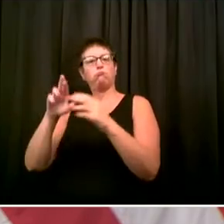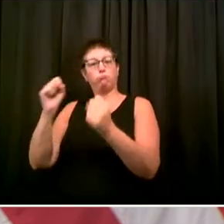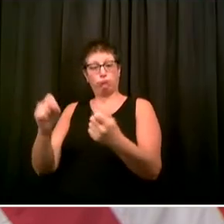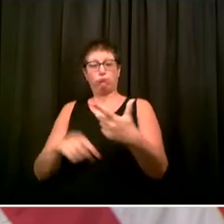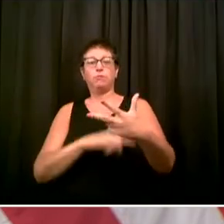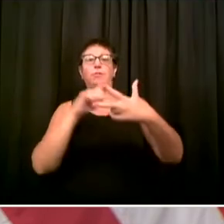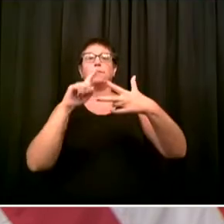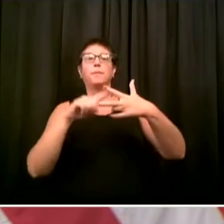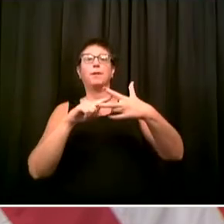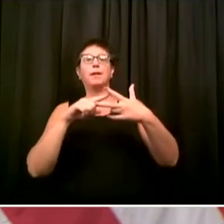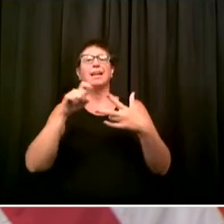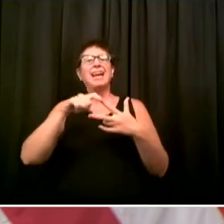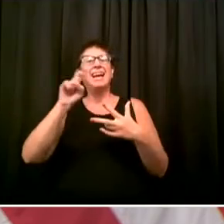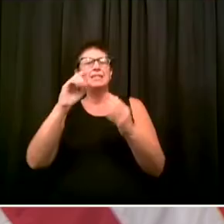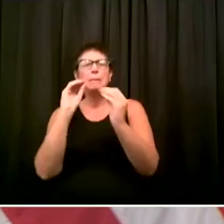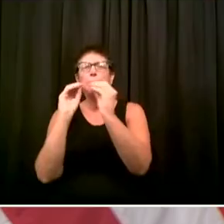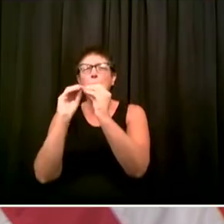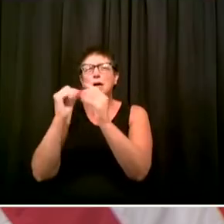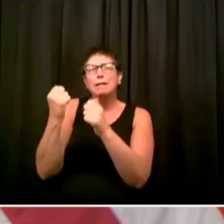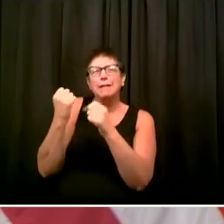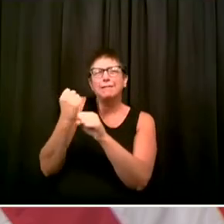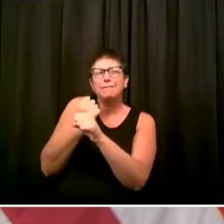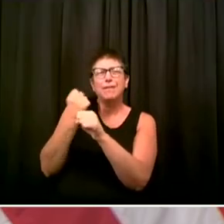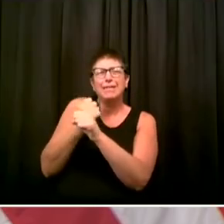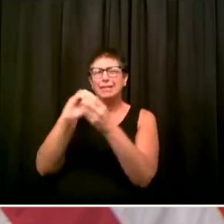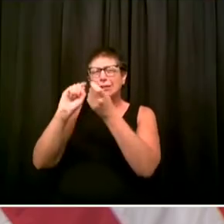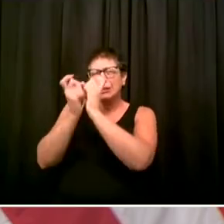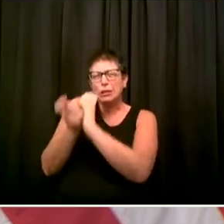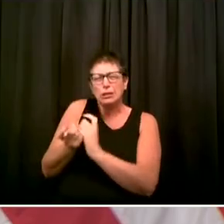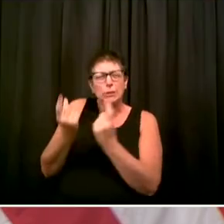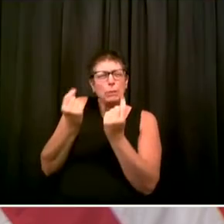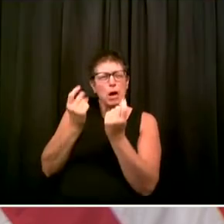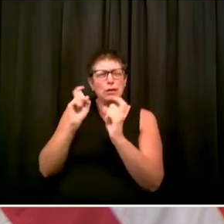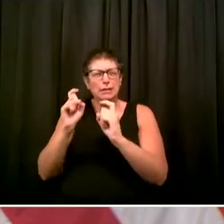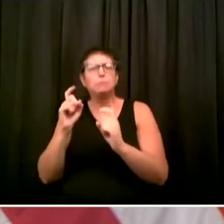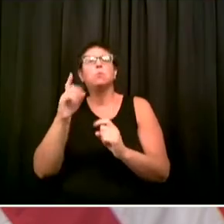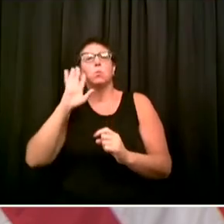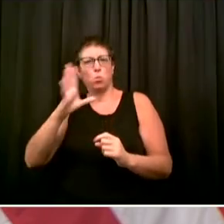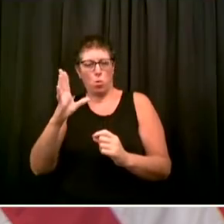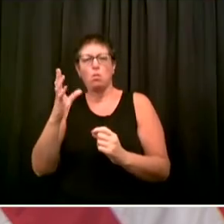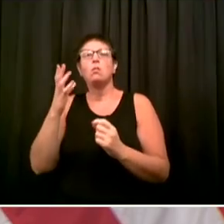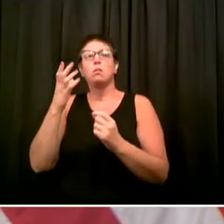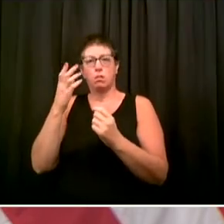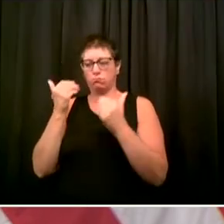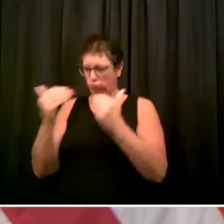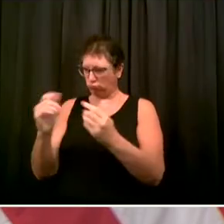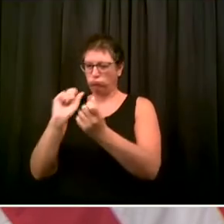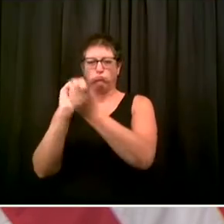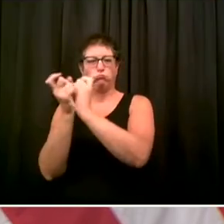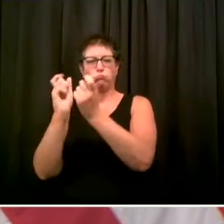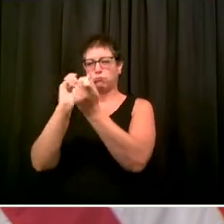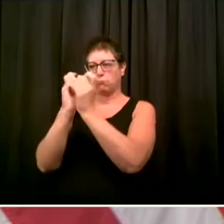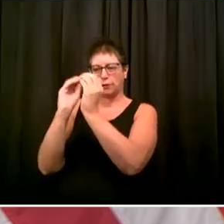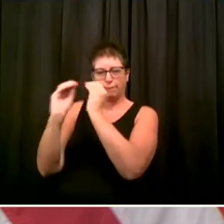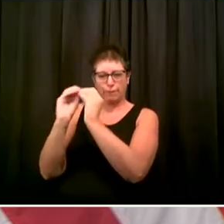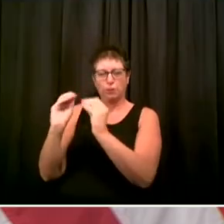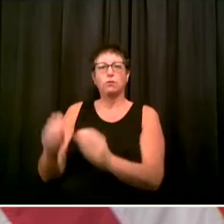INSPECTIONS. NUMBER 2, IF THE ROOM NEEDS RAIEPRS WE